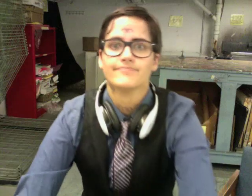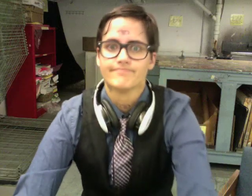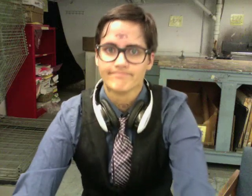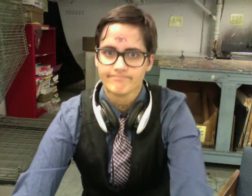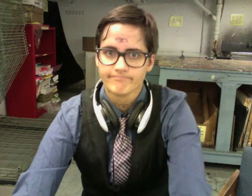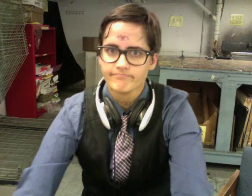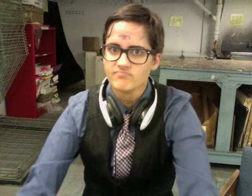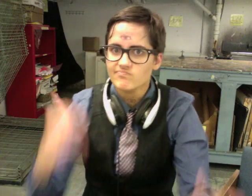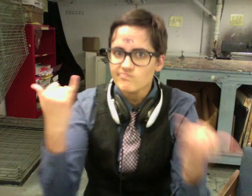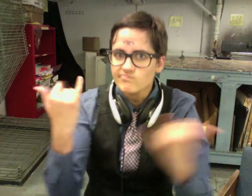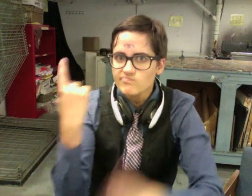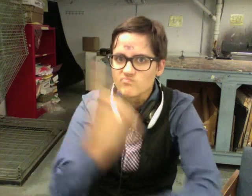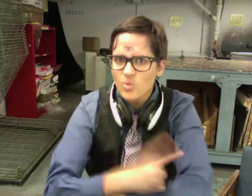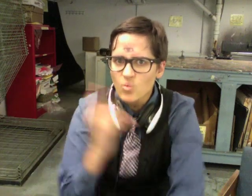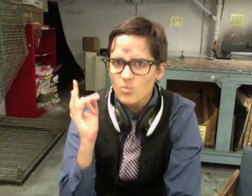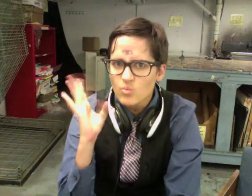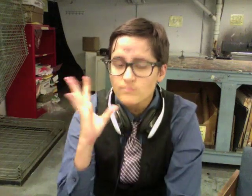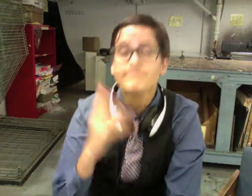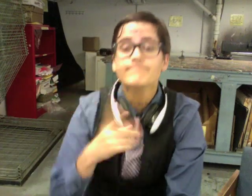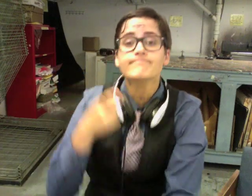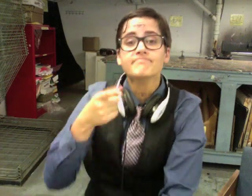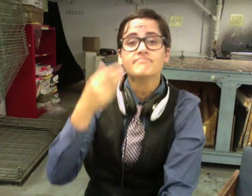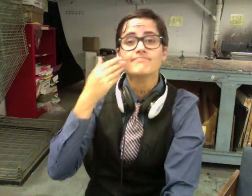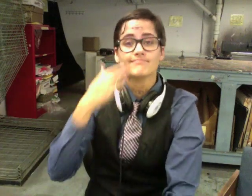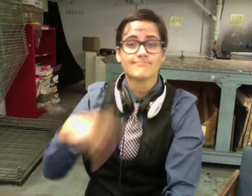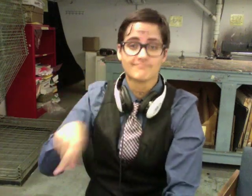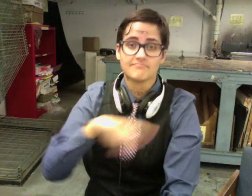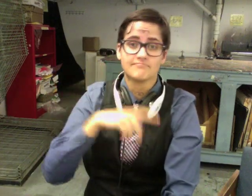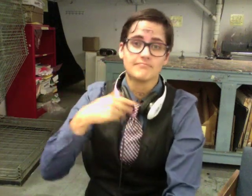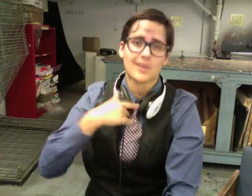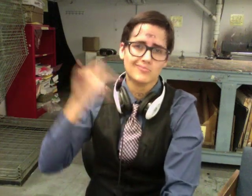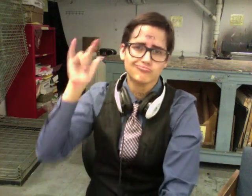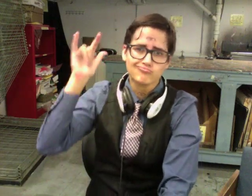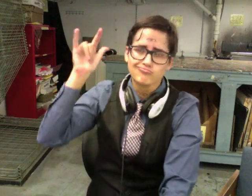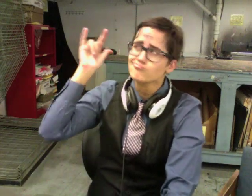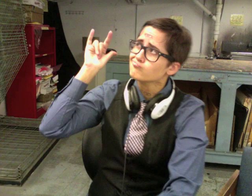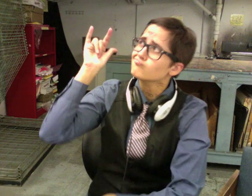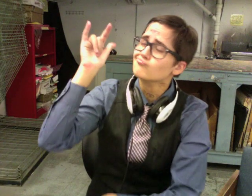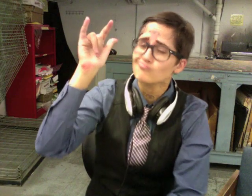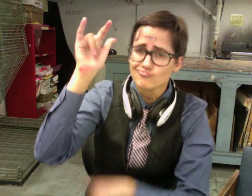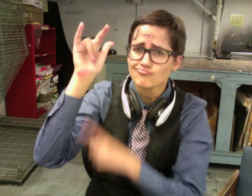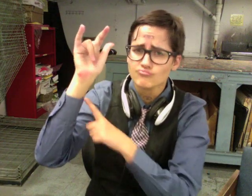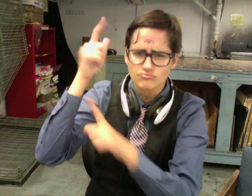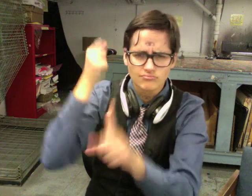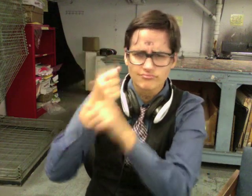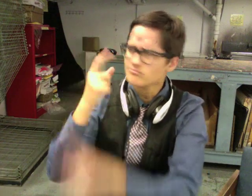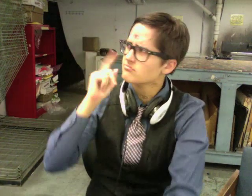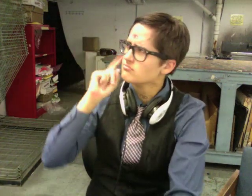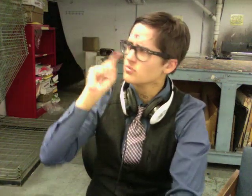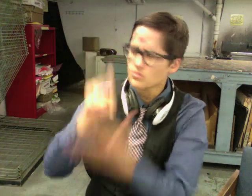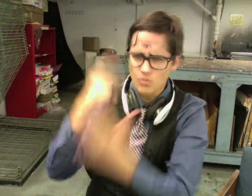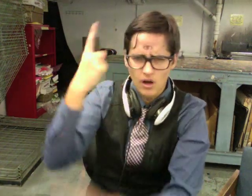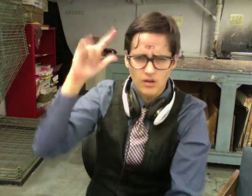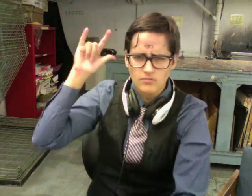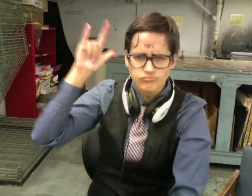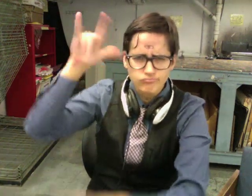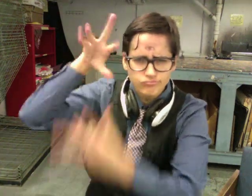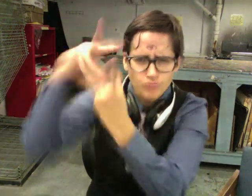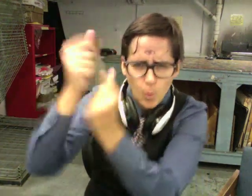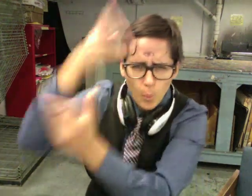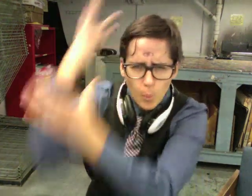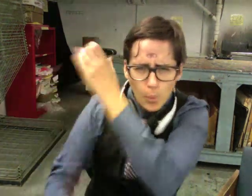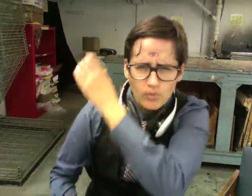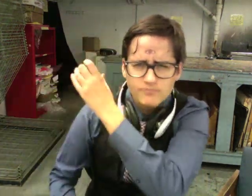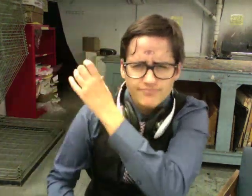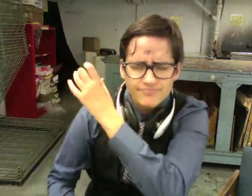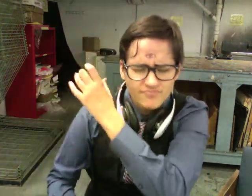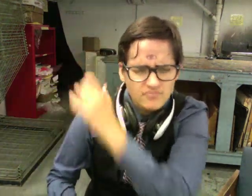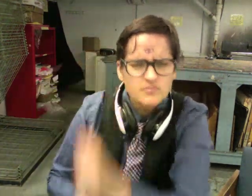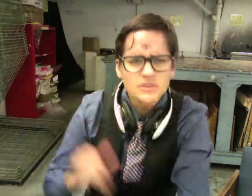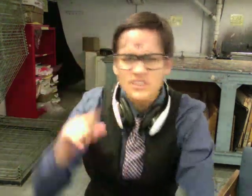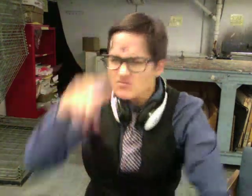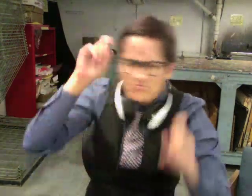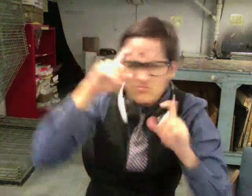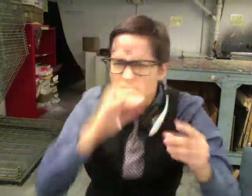A commercial airliner flying through local airspace disappeared today, only to reappear